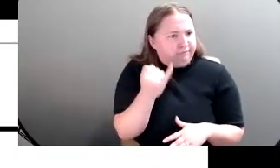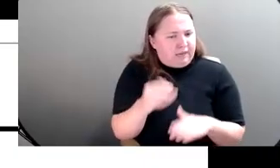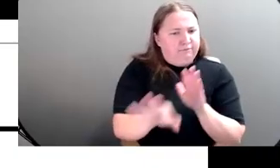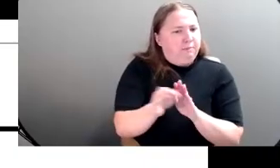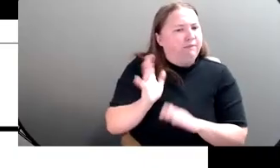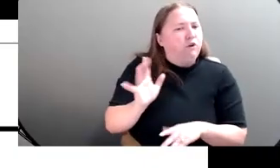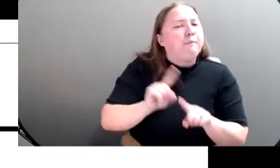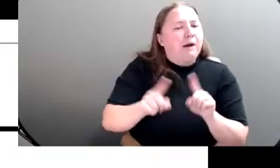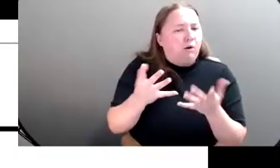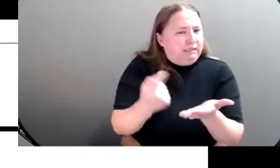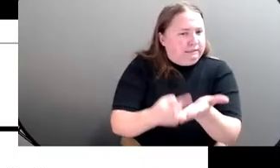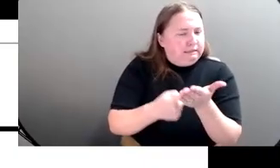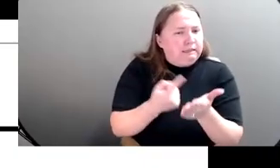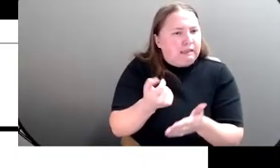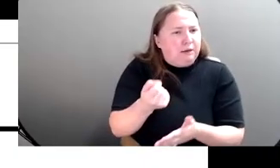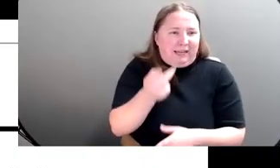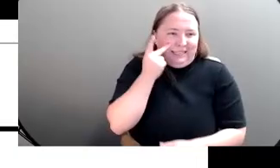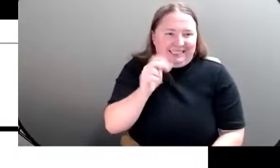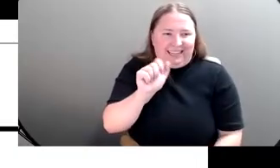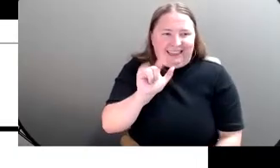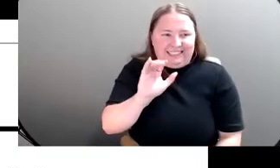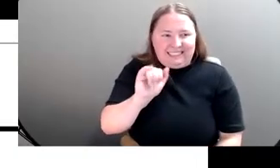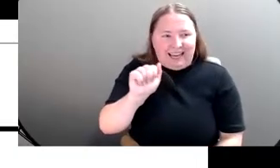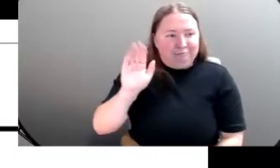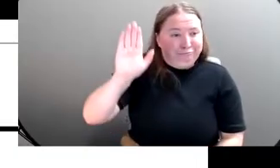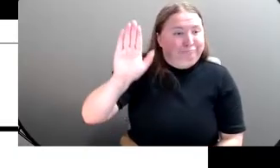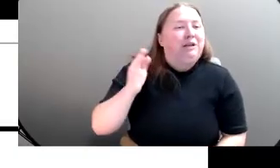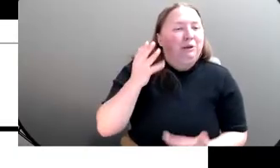And then, Alicia, I see you and I'll get you as soon as I'm finished with this.